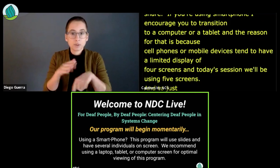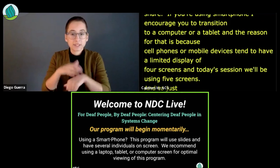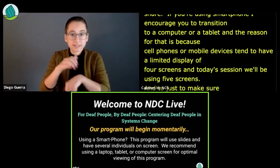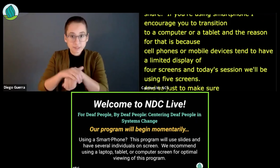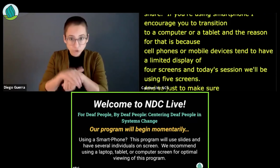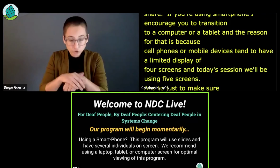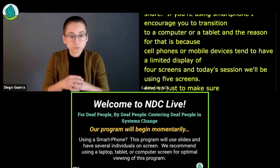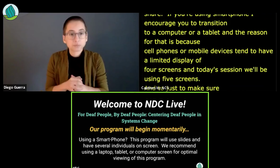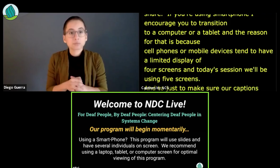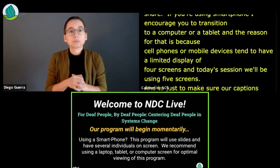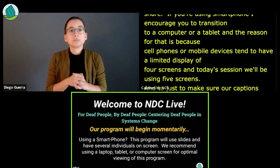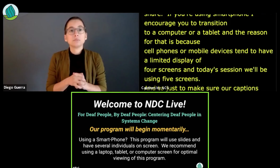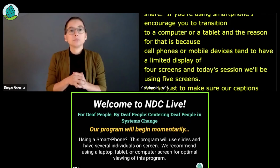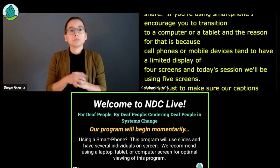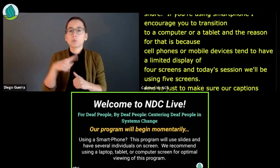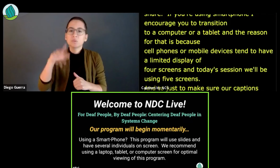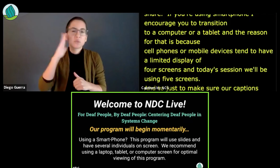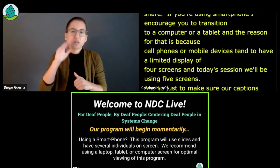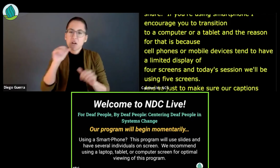for folks using spoken English.